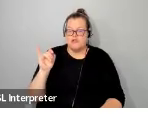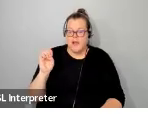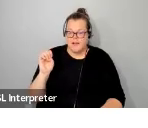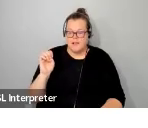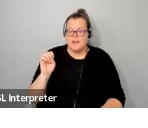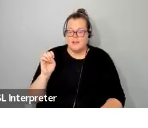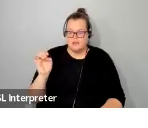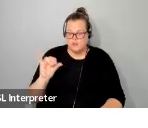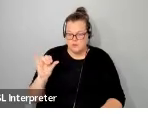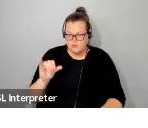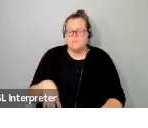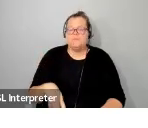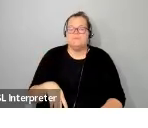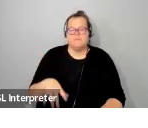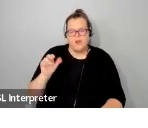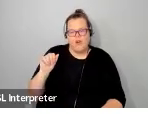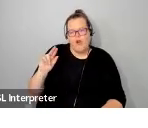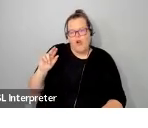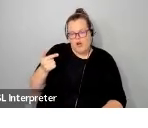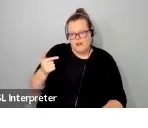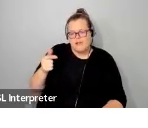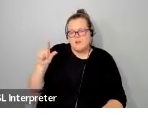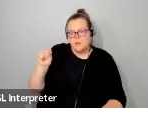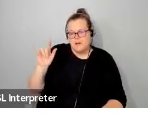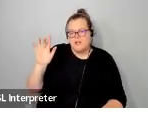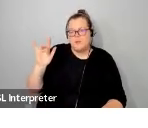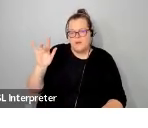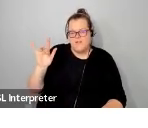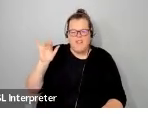As Ellen said, it's that August 2025 tag presentation on